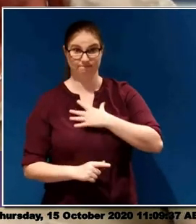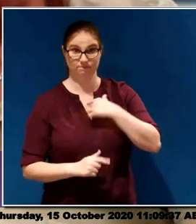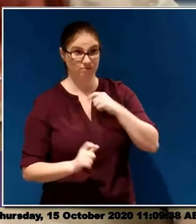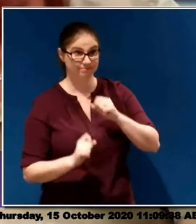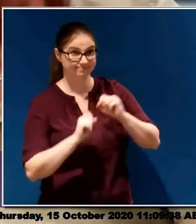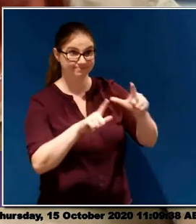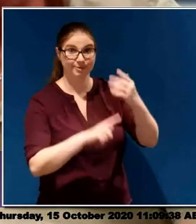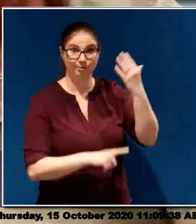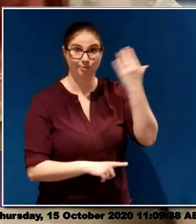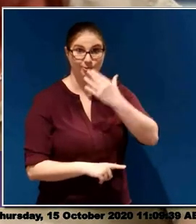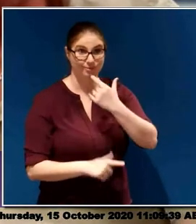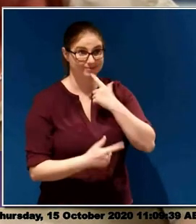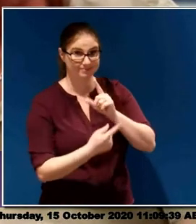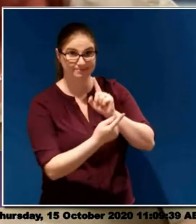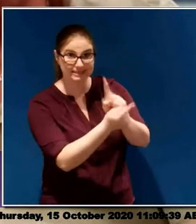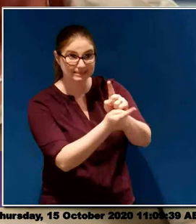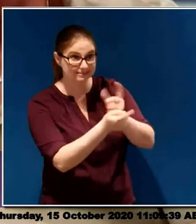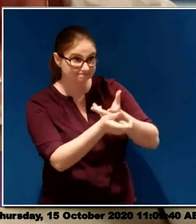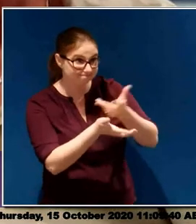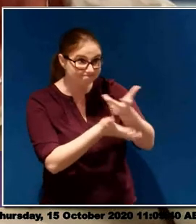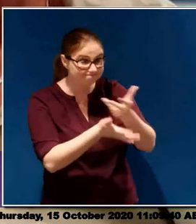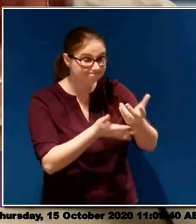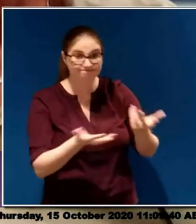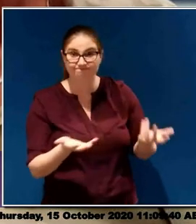Yeah, but it's just like deaf ears.